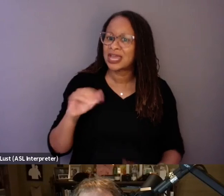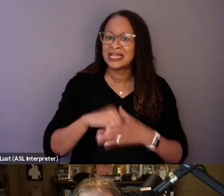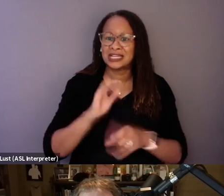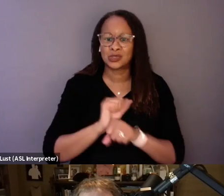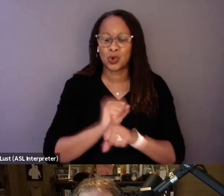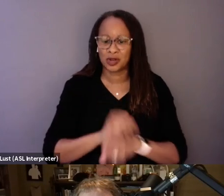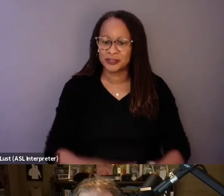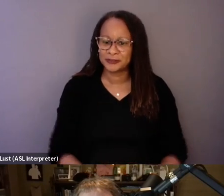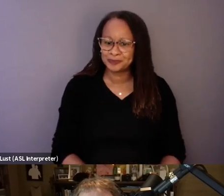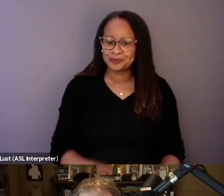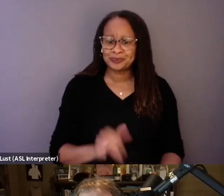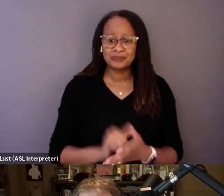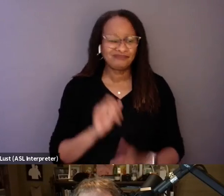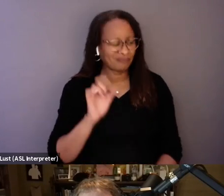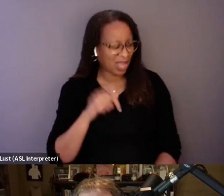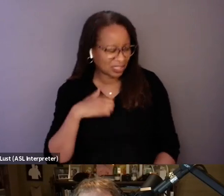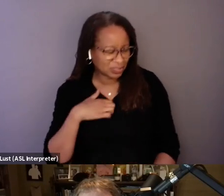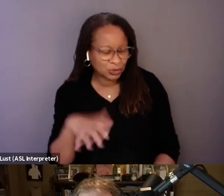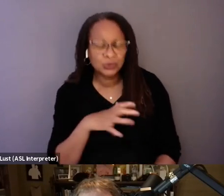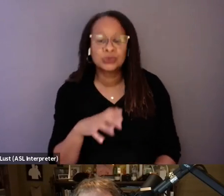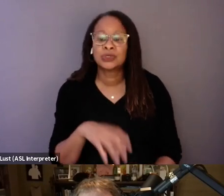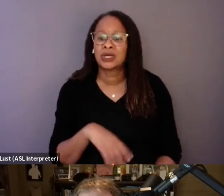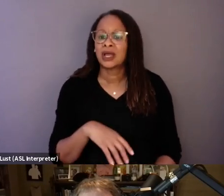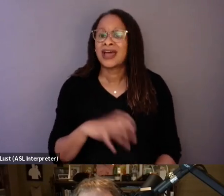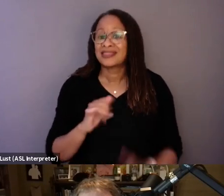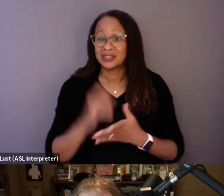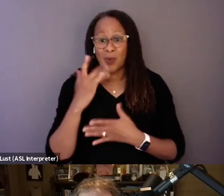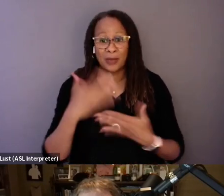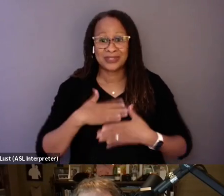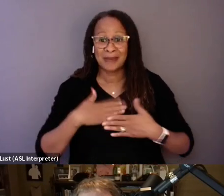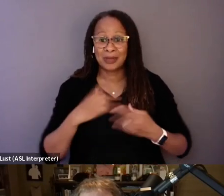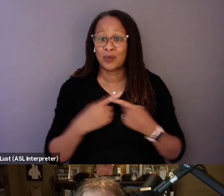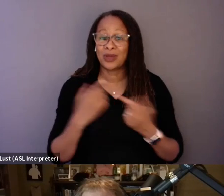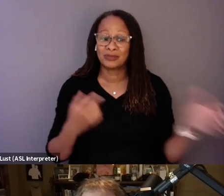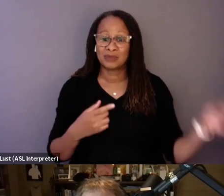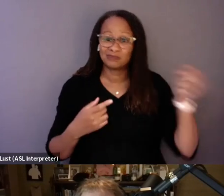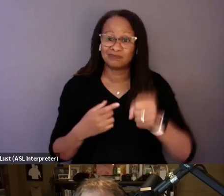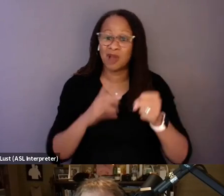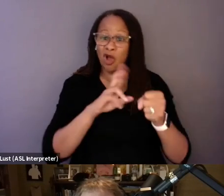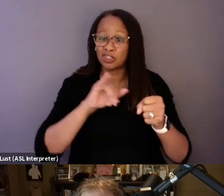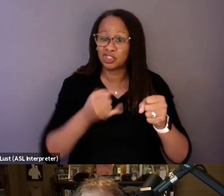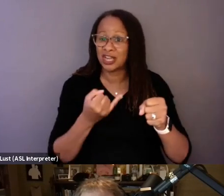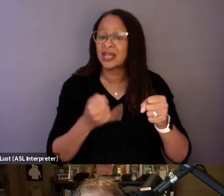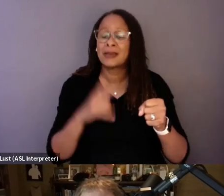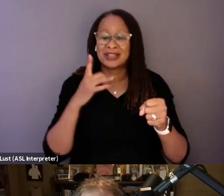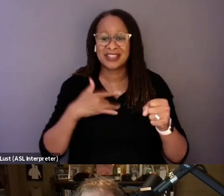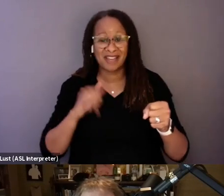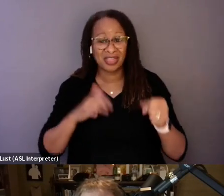And that's one of the reasons I was very pleased when John Bassett brought, RJ on 'cause I felt that way, that he was,